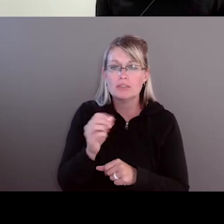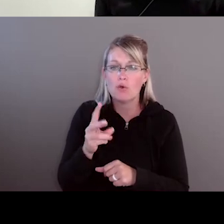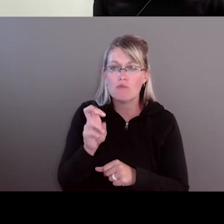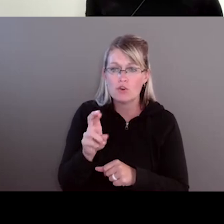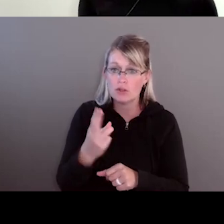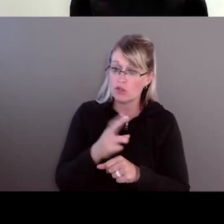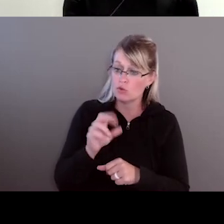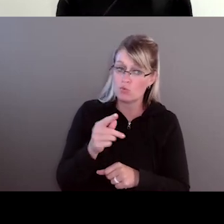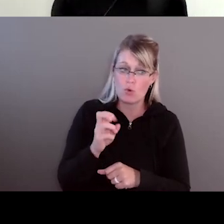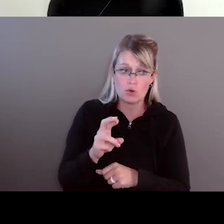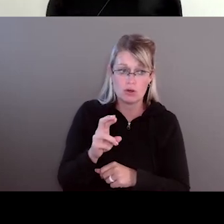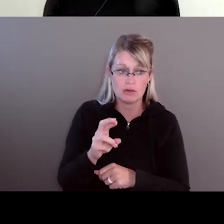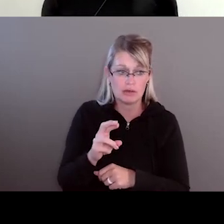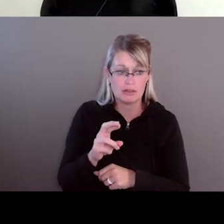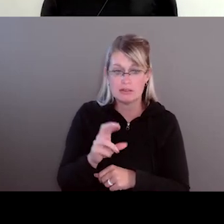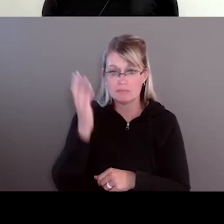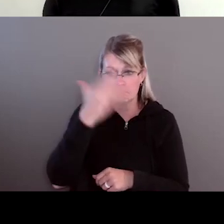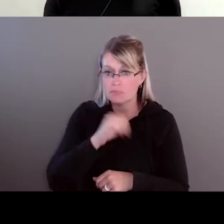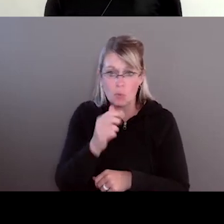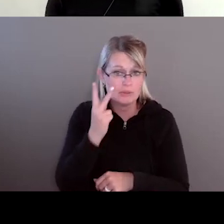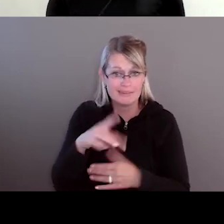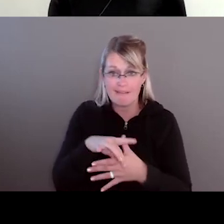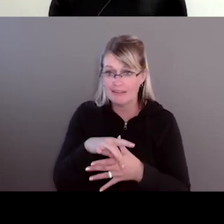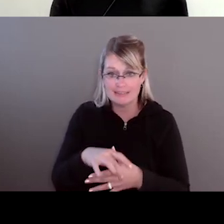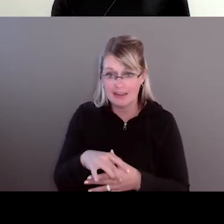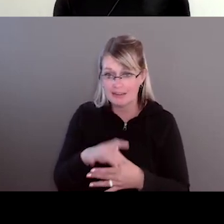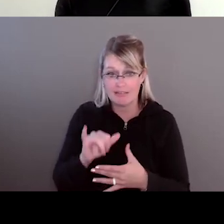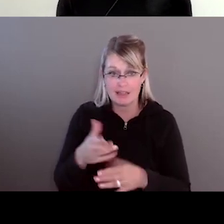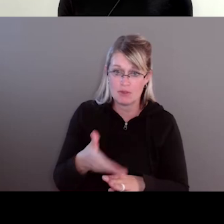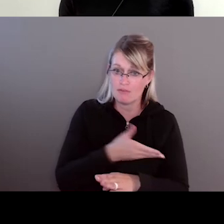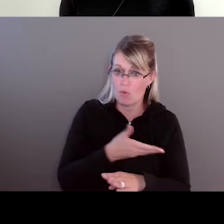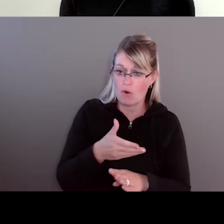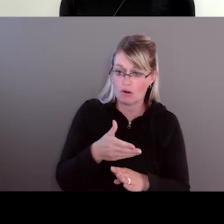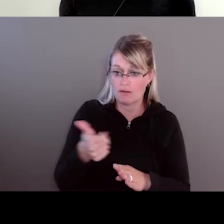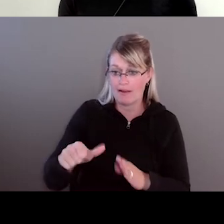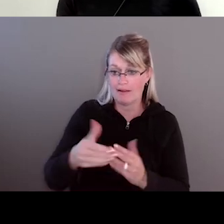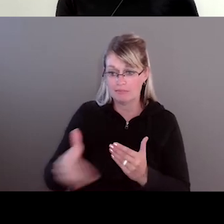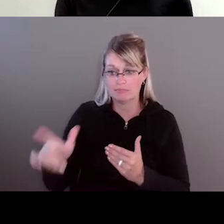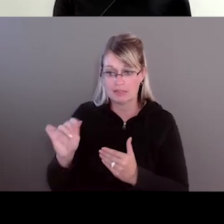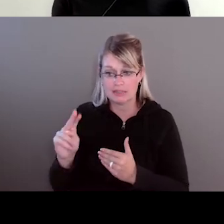menu, they aren't going to see the content that comes before any of the links, what you end up